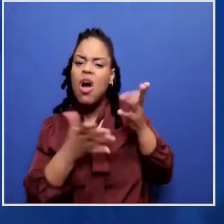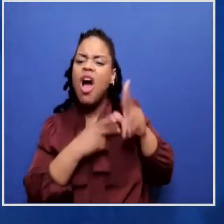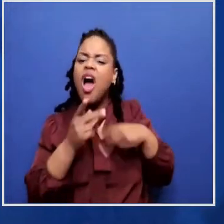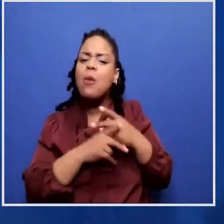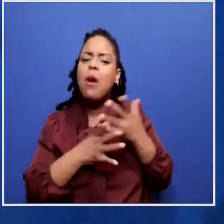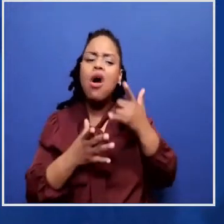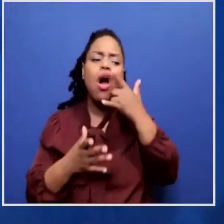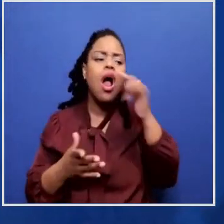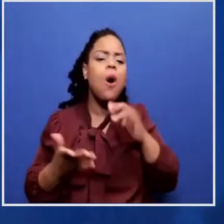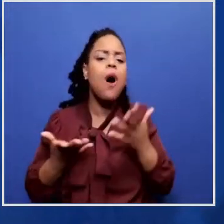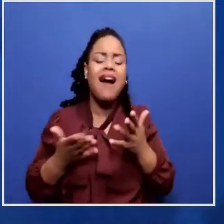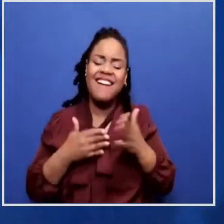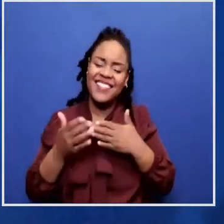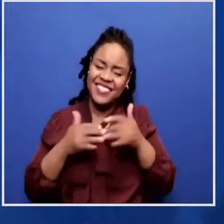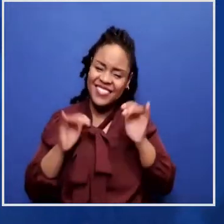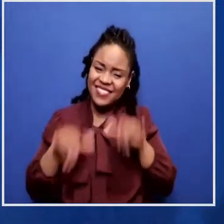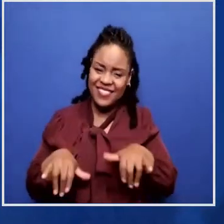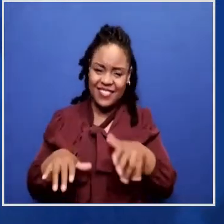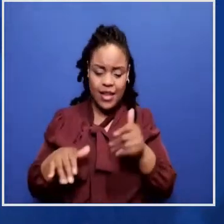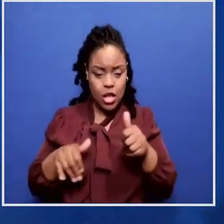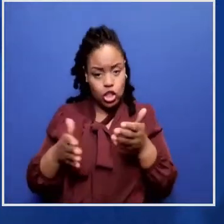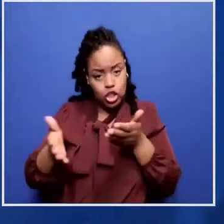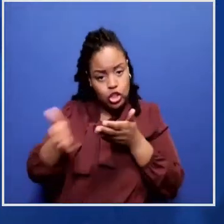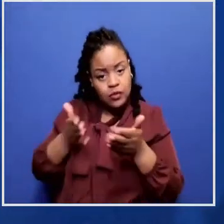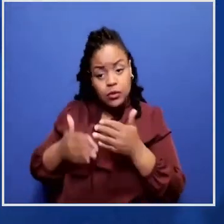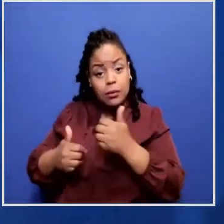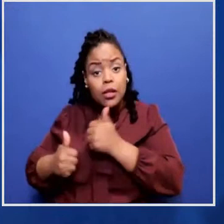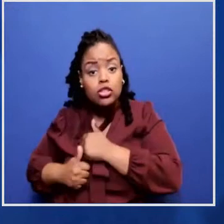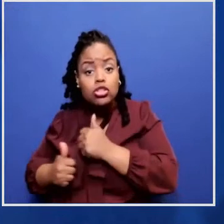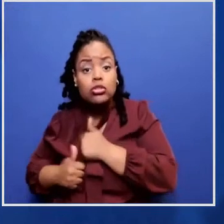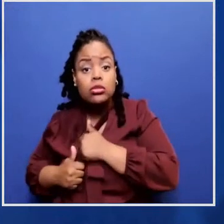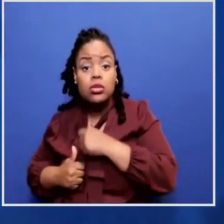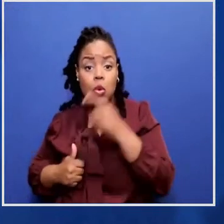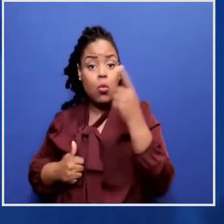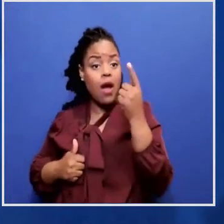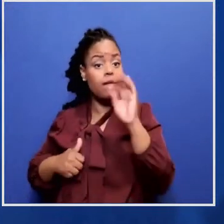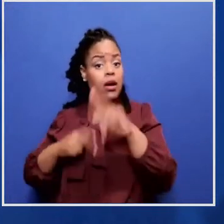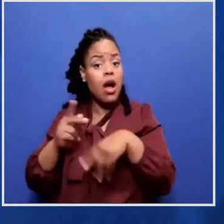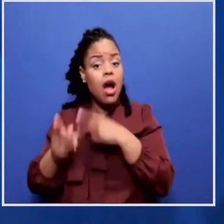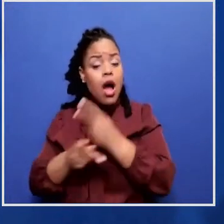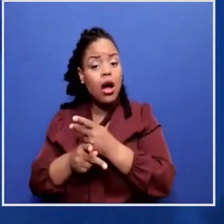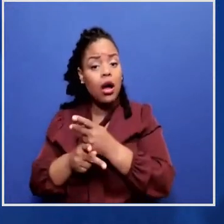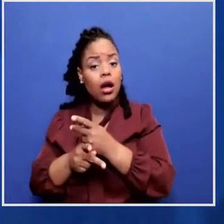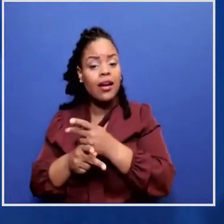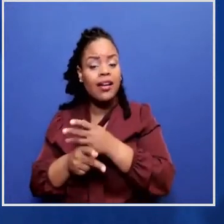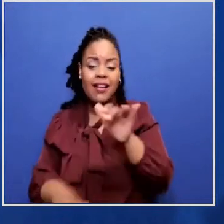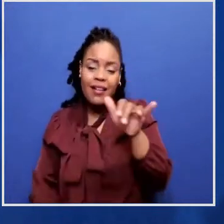YOU KNOW, DR. KING WORDS RING TRUE , ALL THESE YEAR LATER, NO MATTER WHAT FORM THE SERVICE TAKES.